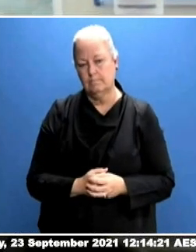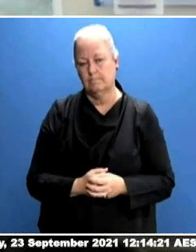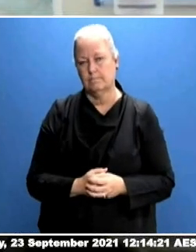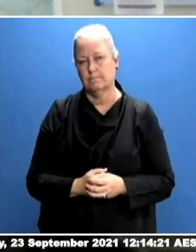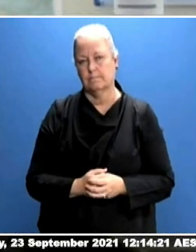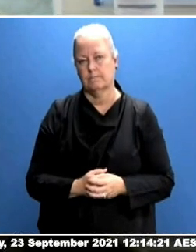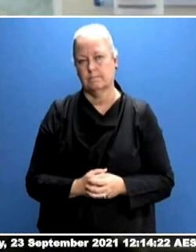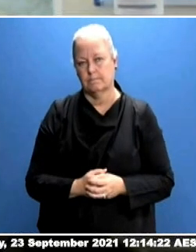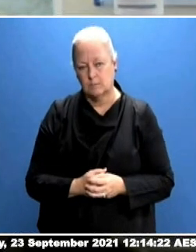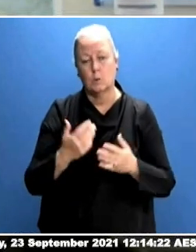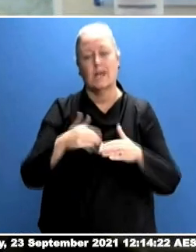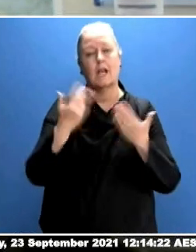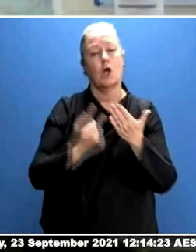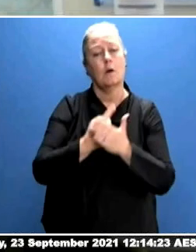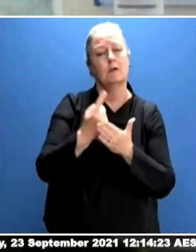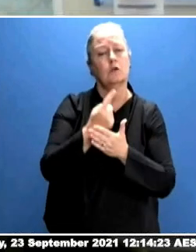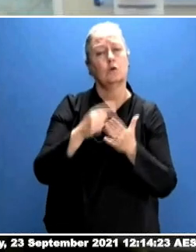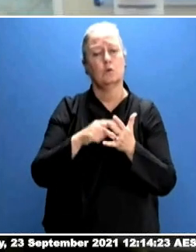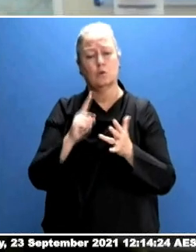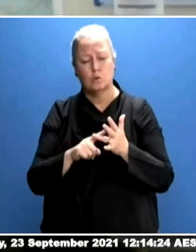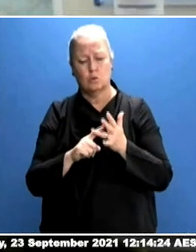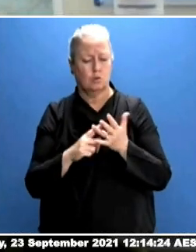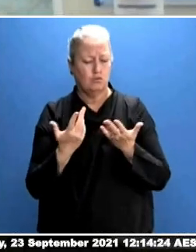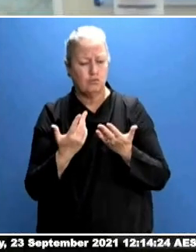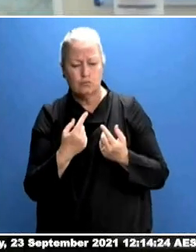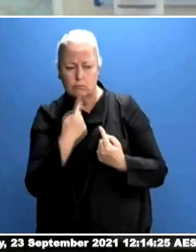or respond to anything in terms of the development